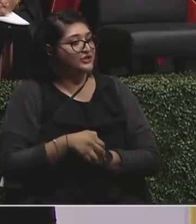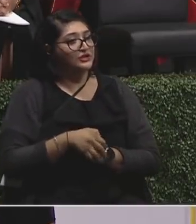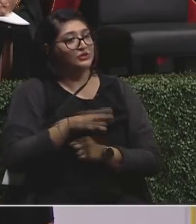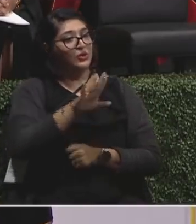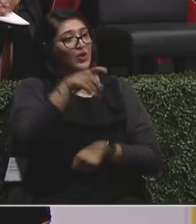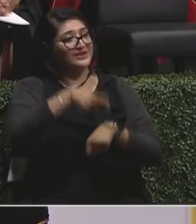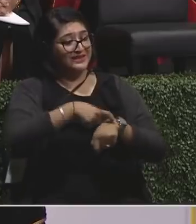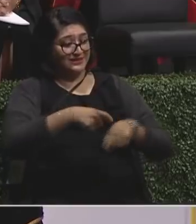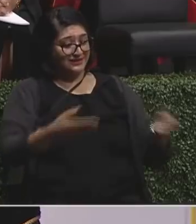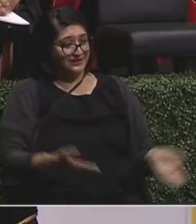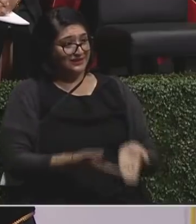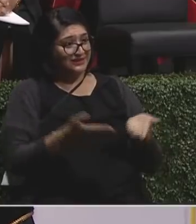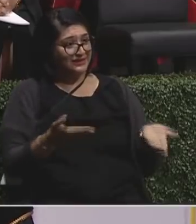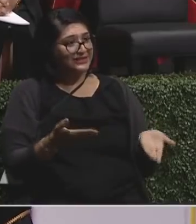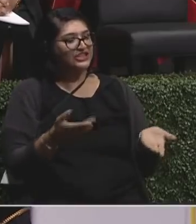AND YOU, CLASS OF 2018, YOU ARE THE CREATORS OF TOMORROW.